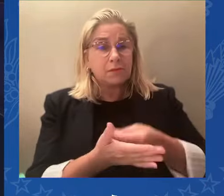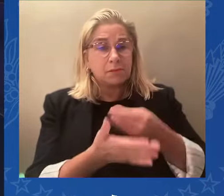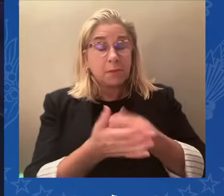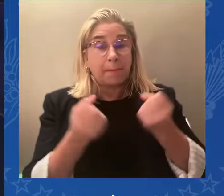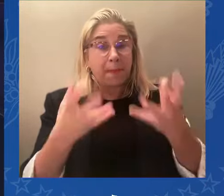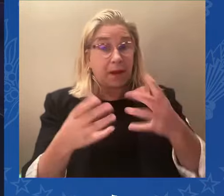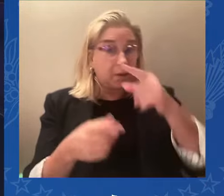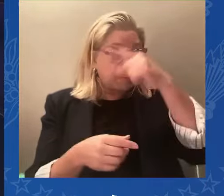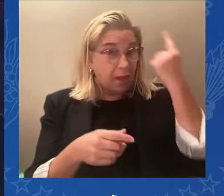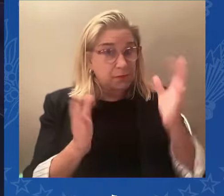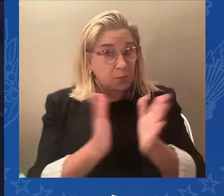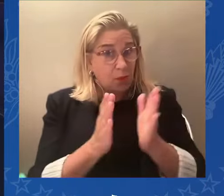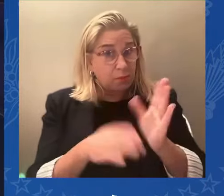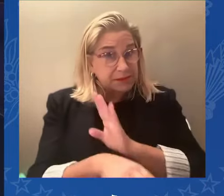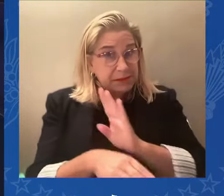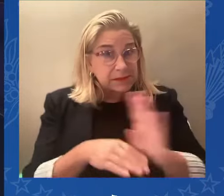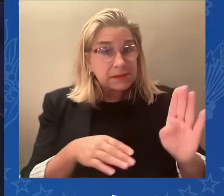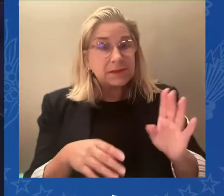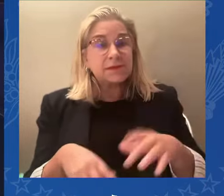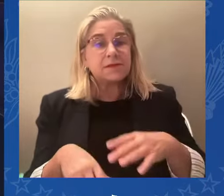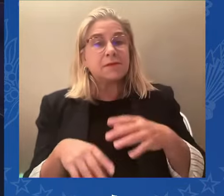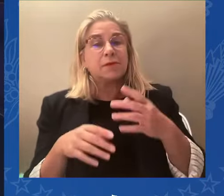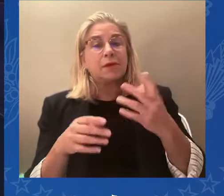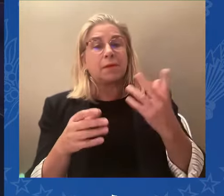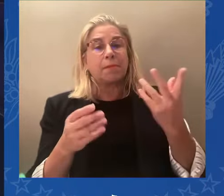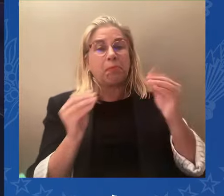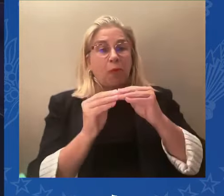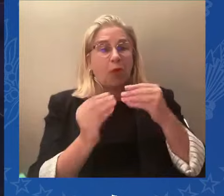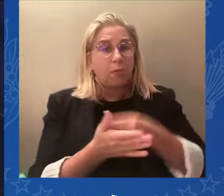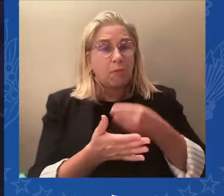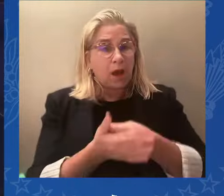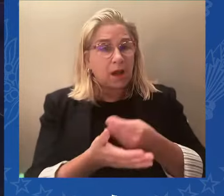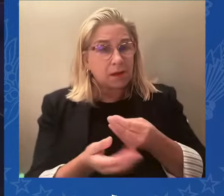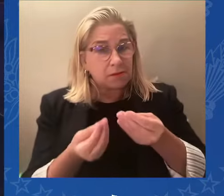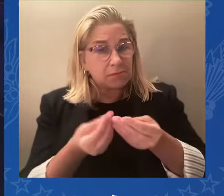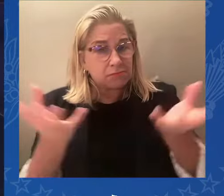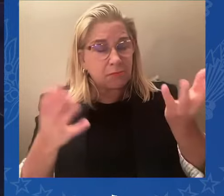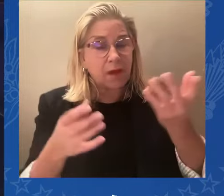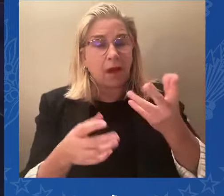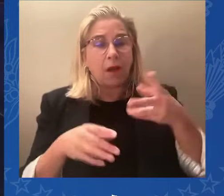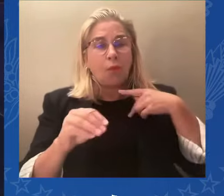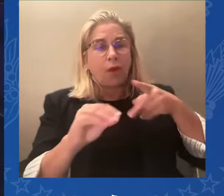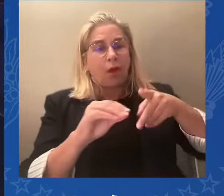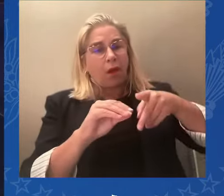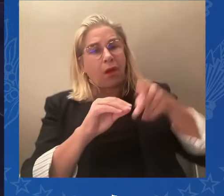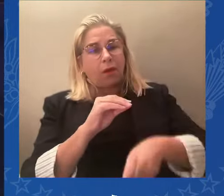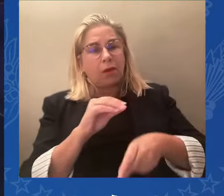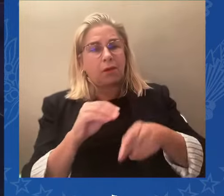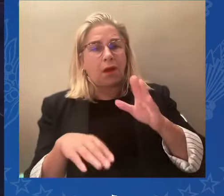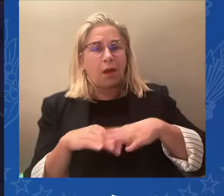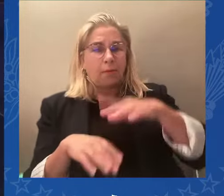The racial wealth gap is the smallest in 20 years. And we’re -- we’re finally --